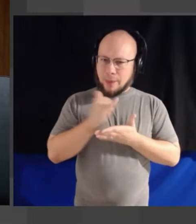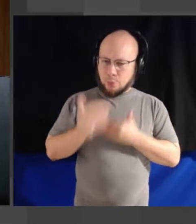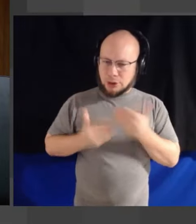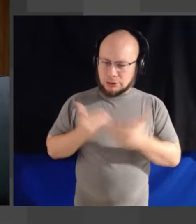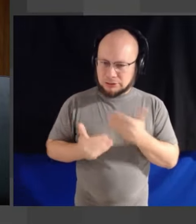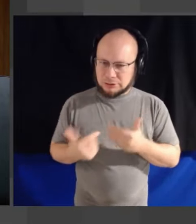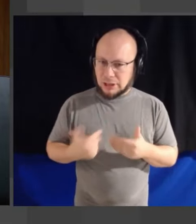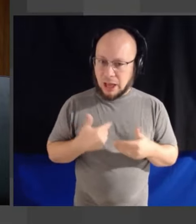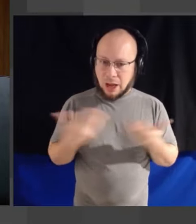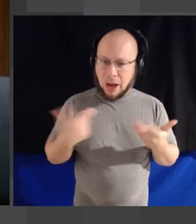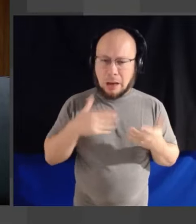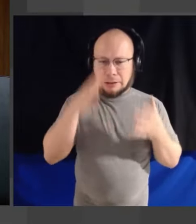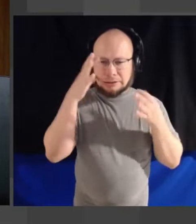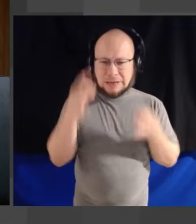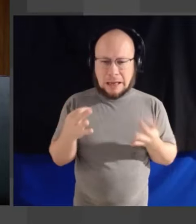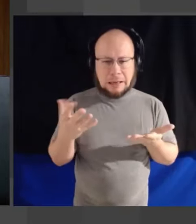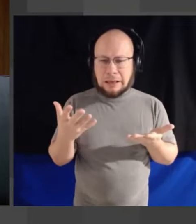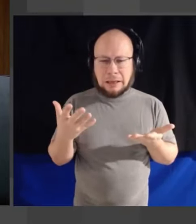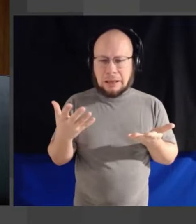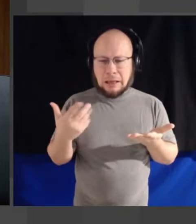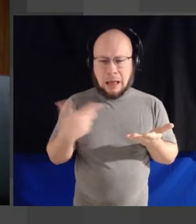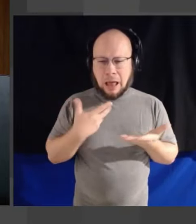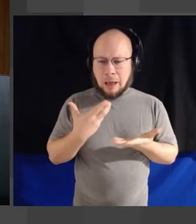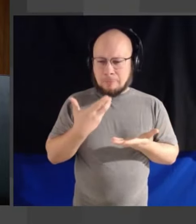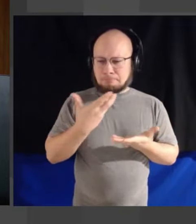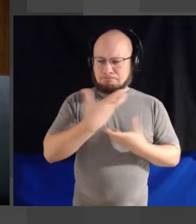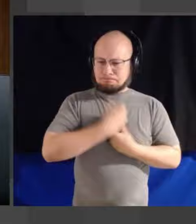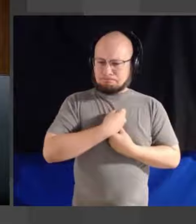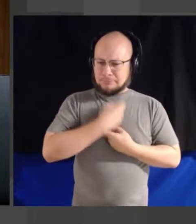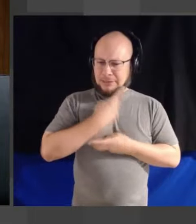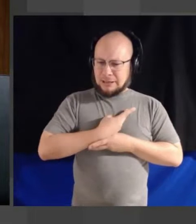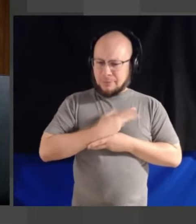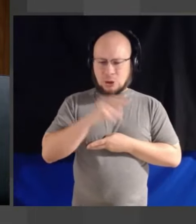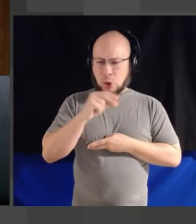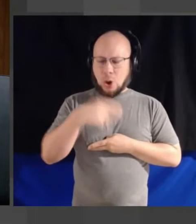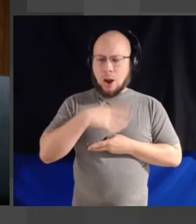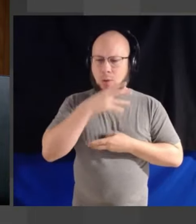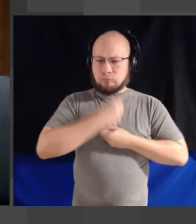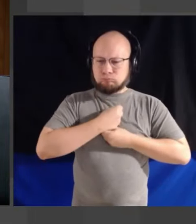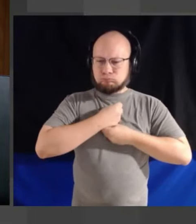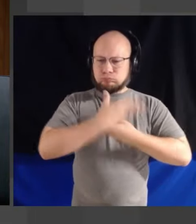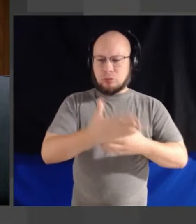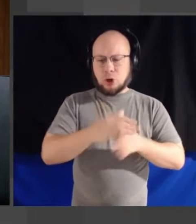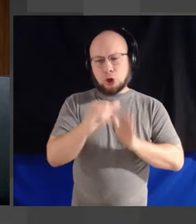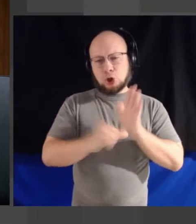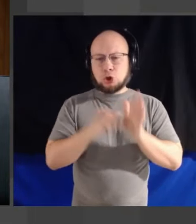I HAD SO MUCH FUN AND I LEARNED SO MUCH THAT I DECIDED THAT IT